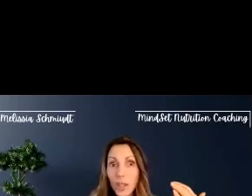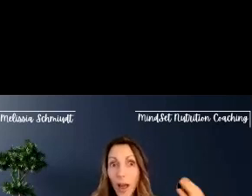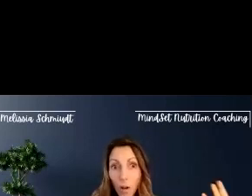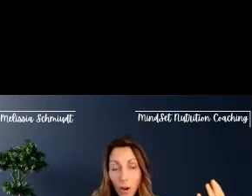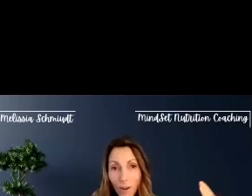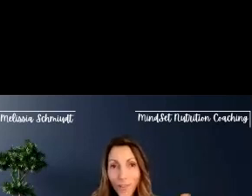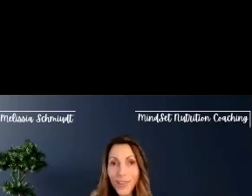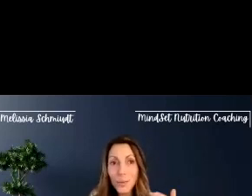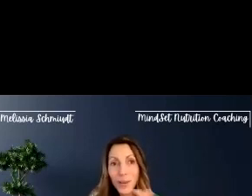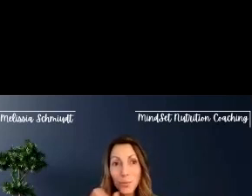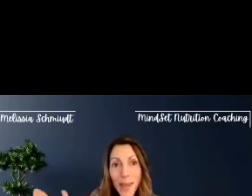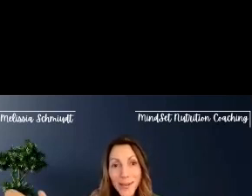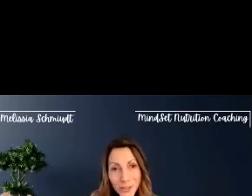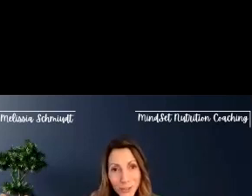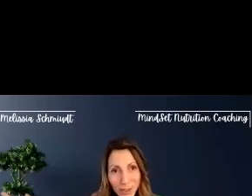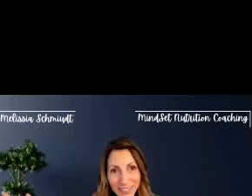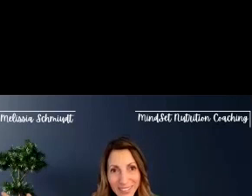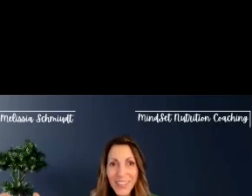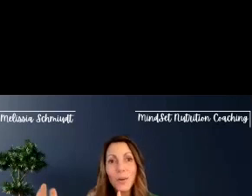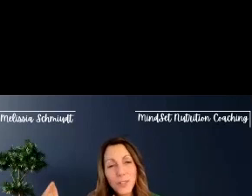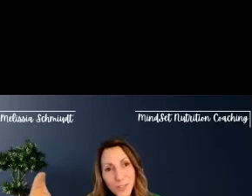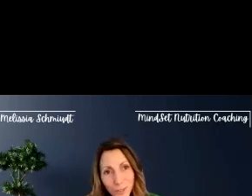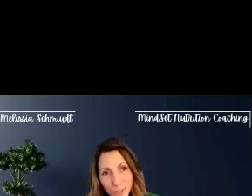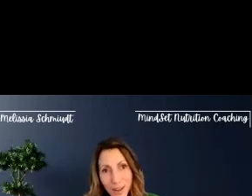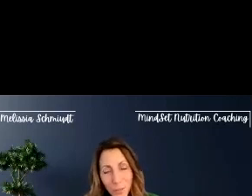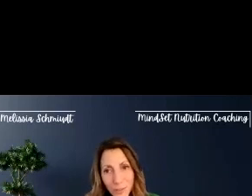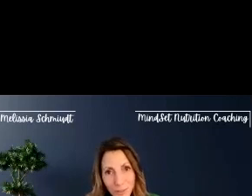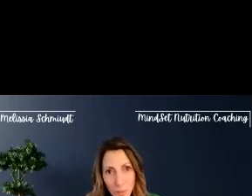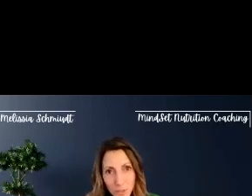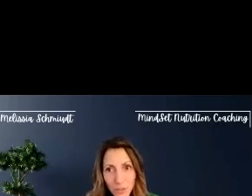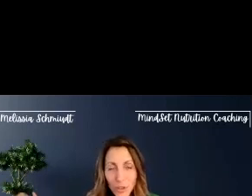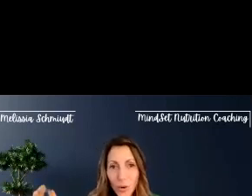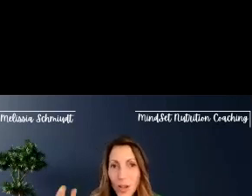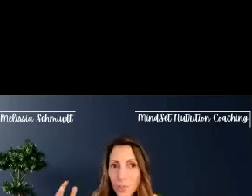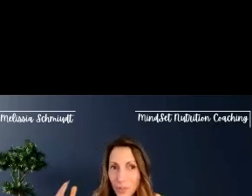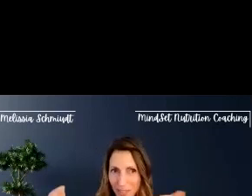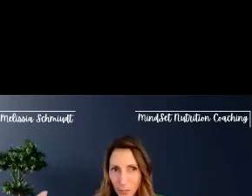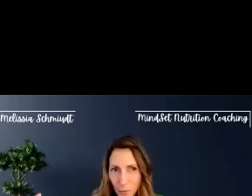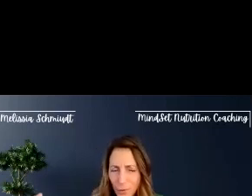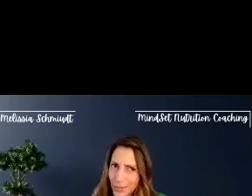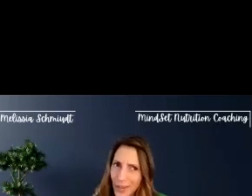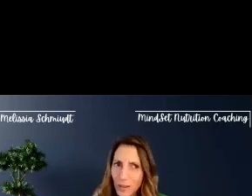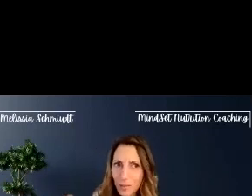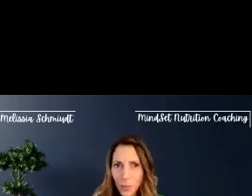You're using alcohol as a way to manage stress, which is also not helping your sleep issues. So is it food? Yeah.